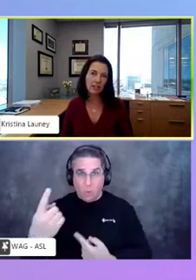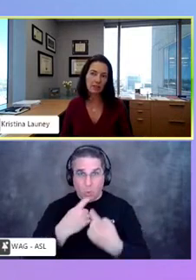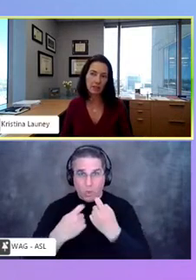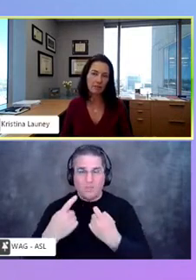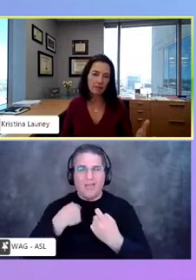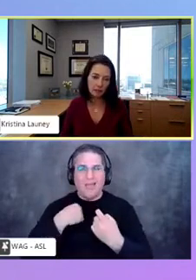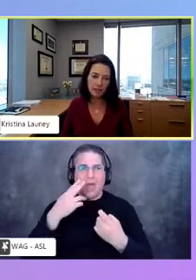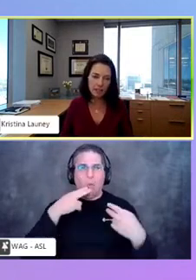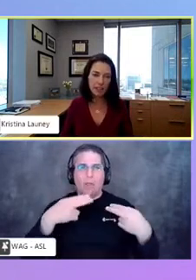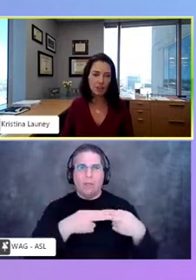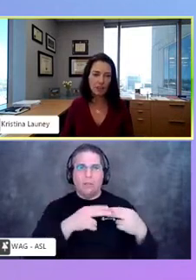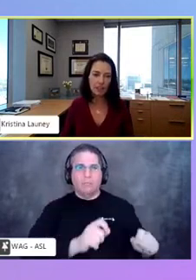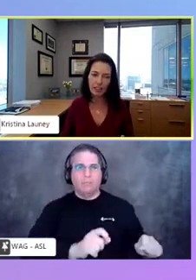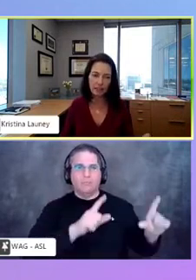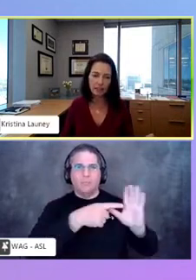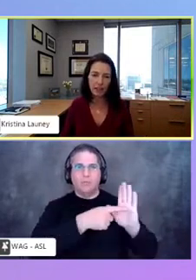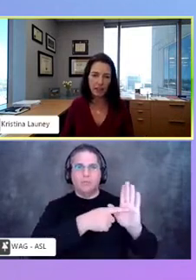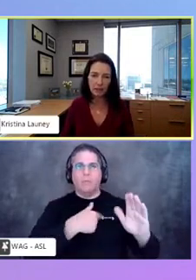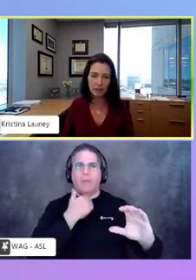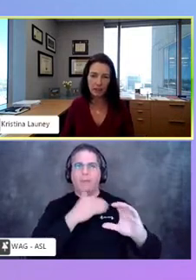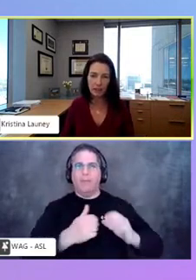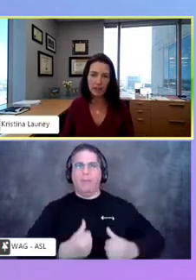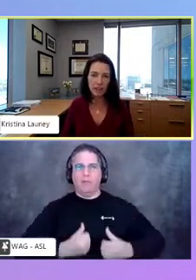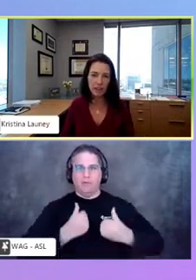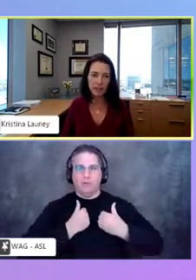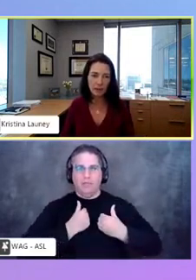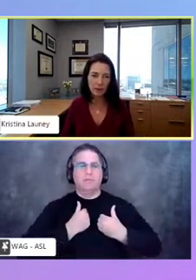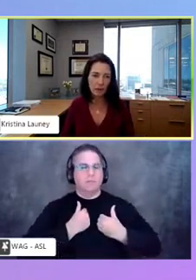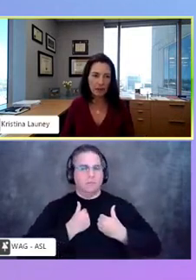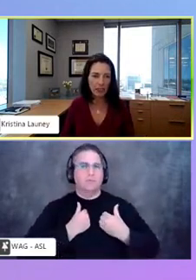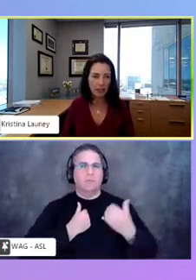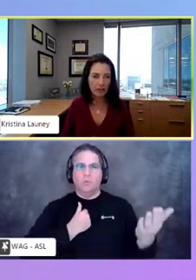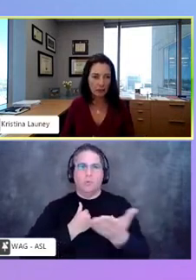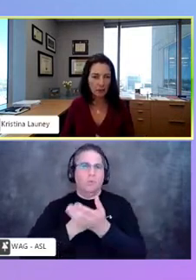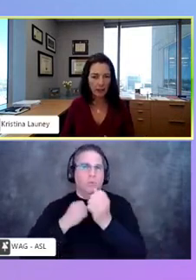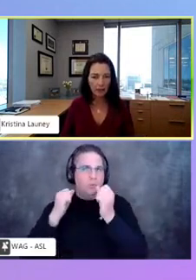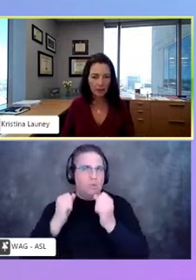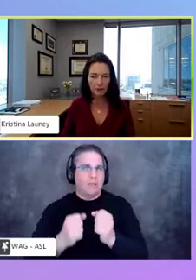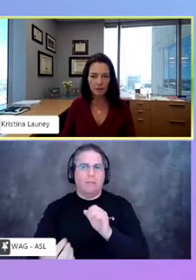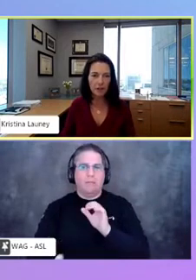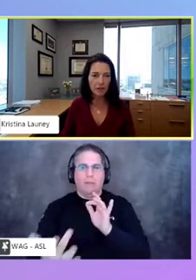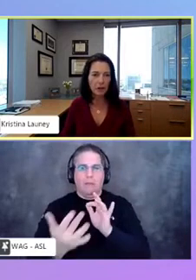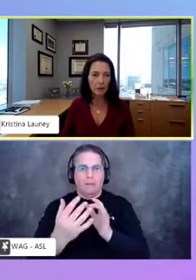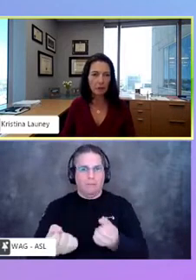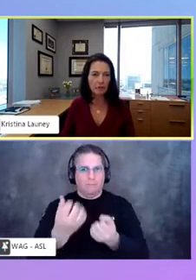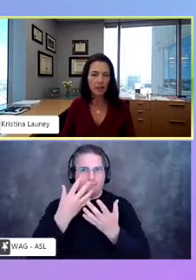pull the plug on me for questions. If anyone has questions that we don't get to, I have my email at the end